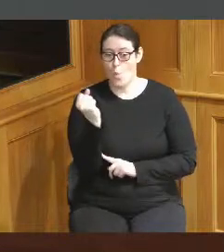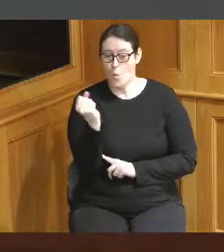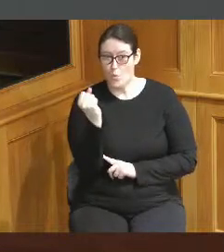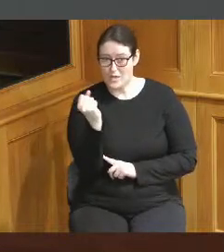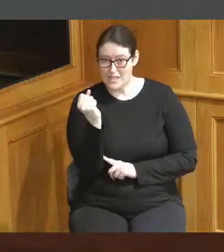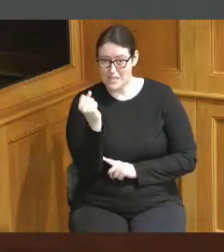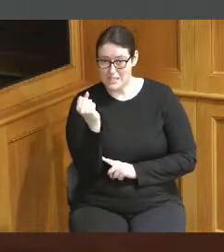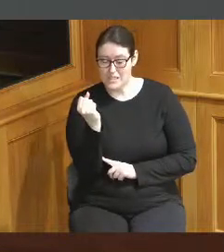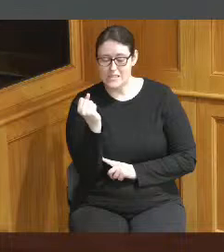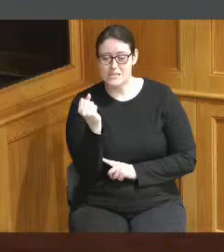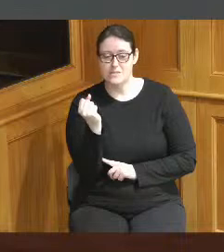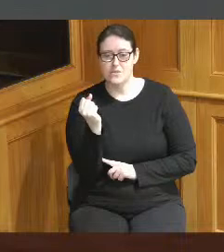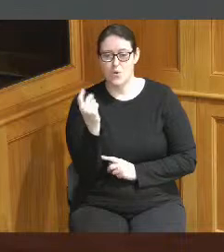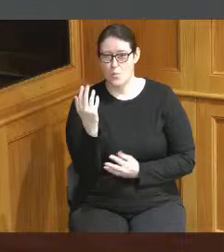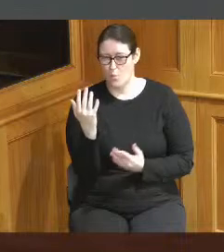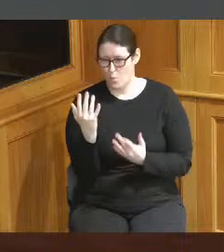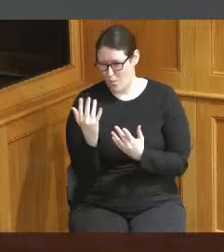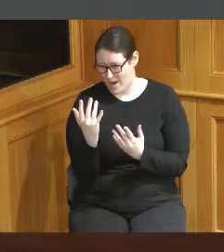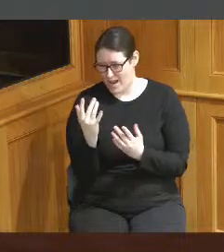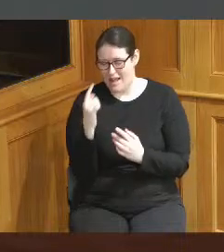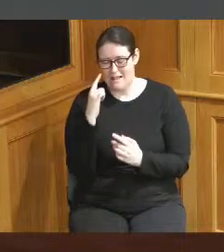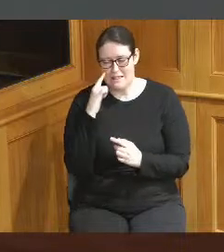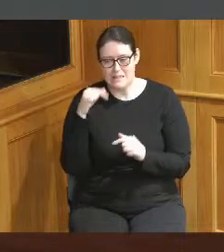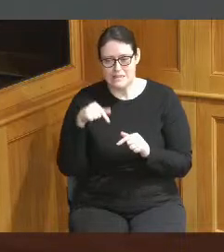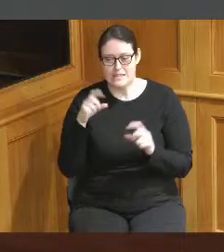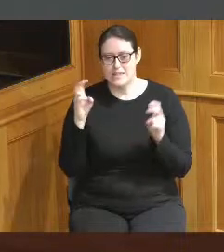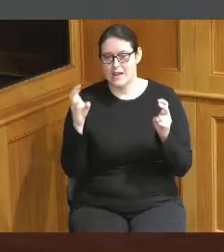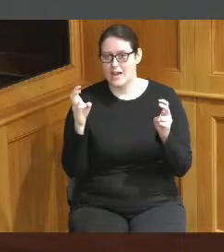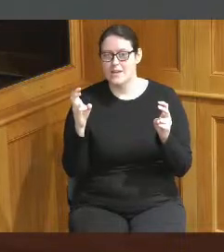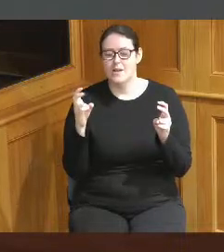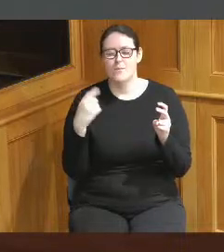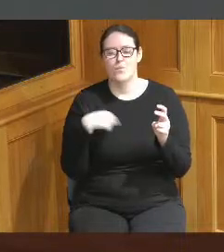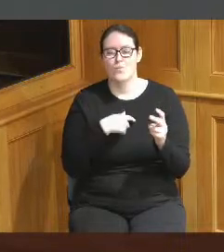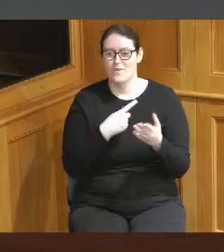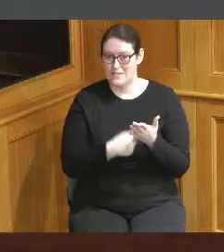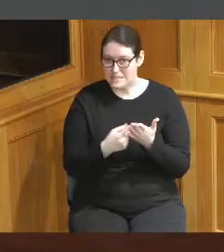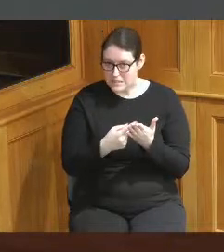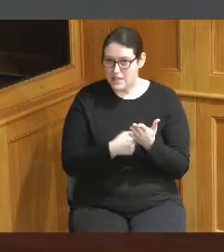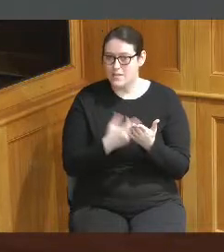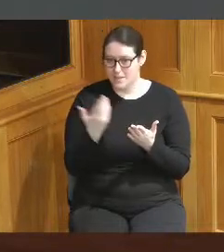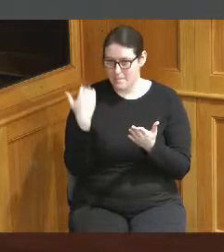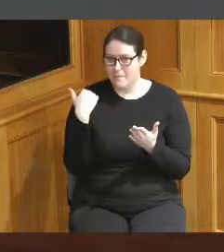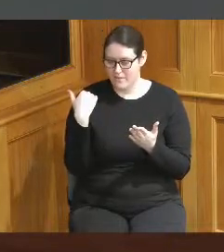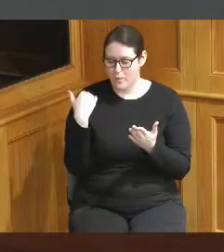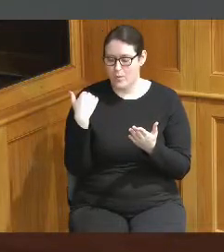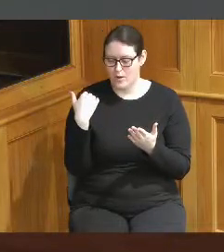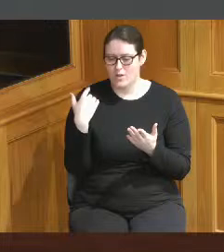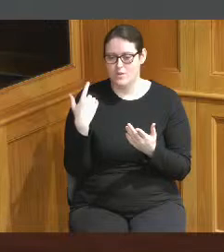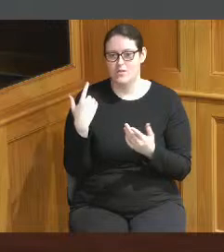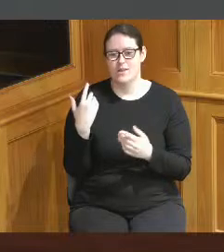yeah yeah and we worked together because we did the sidewalks in Cincinnati so every new sidewalk